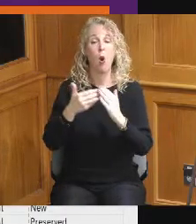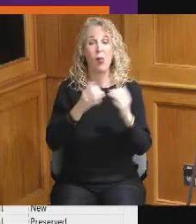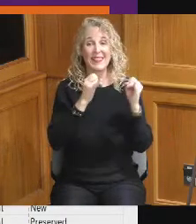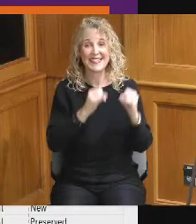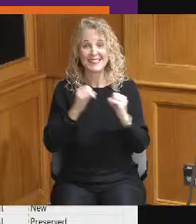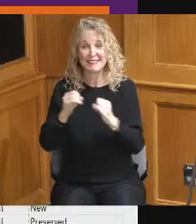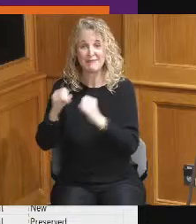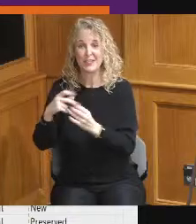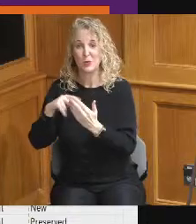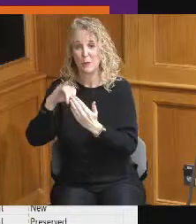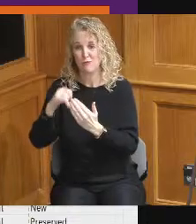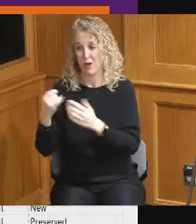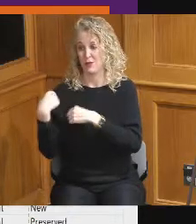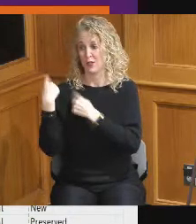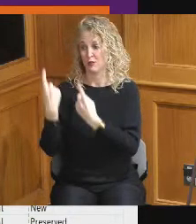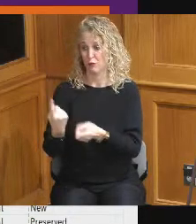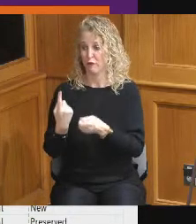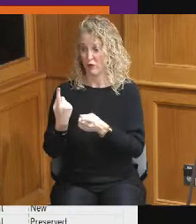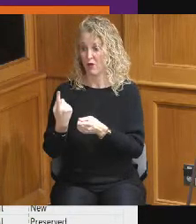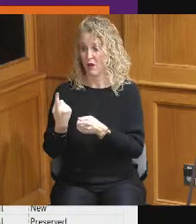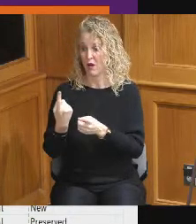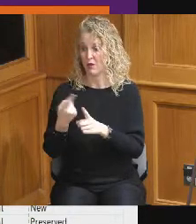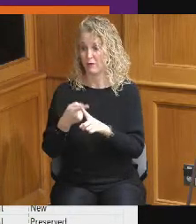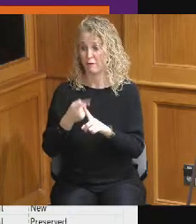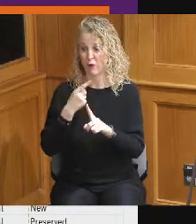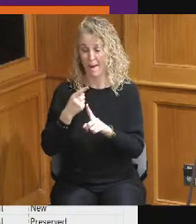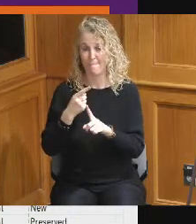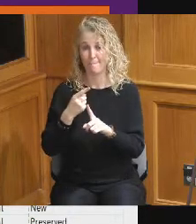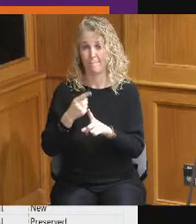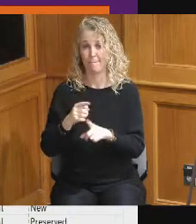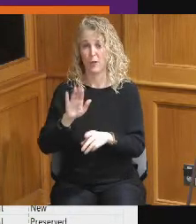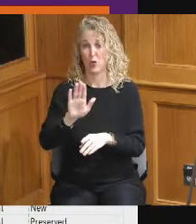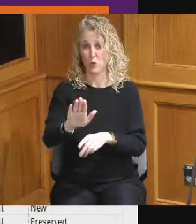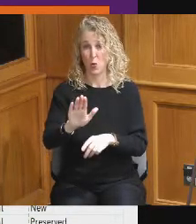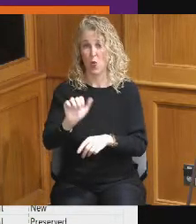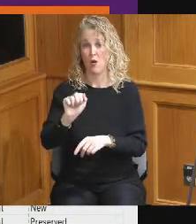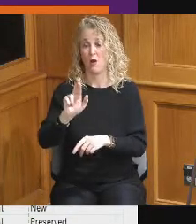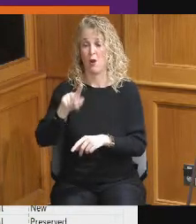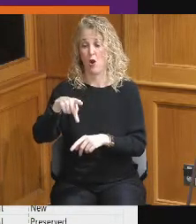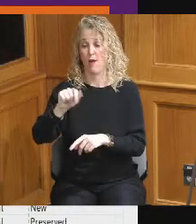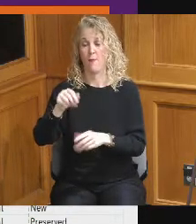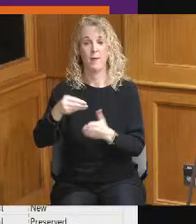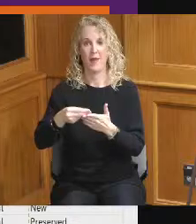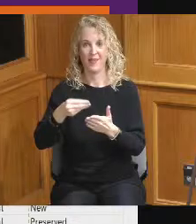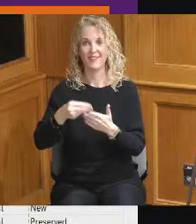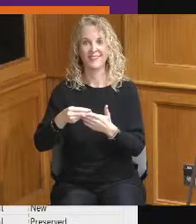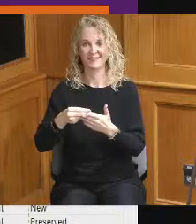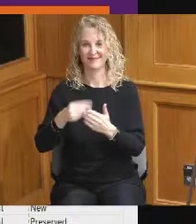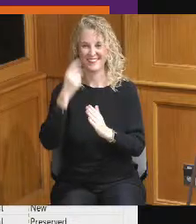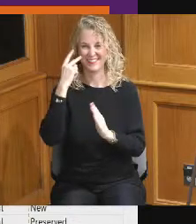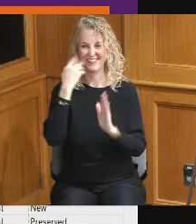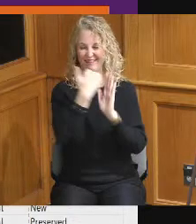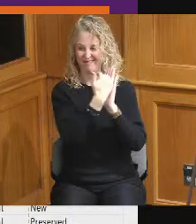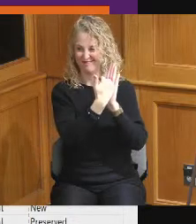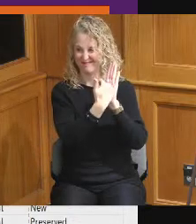projects that have been funded by directly by the county ARPA dollars and actually the one